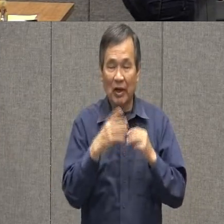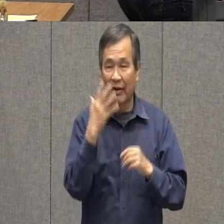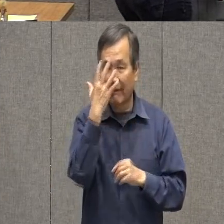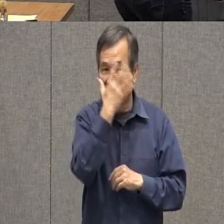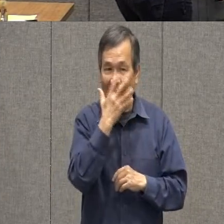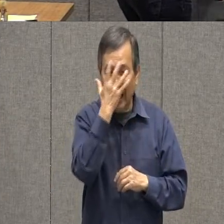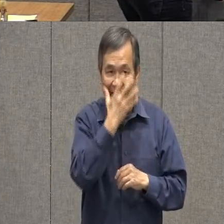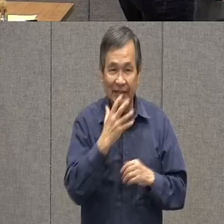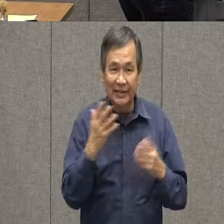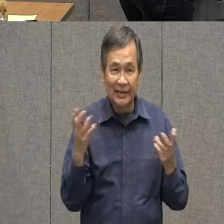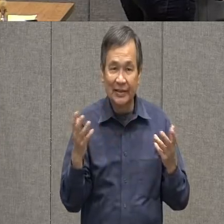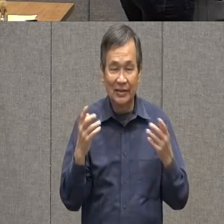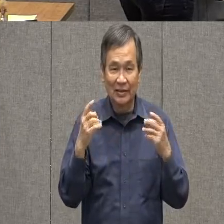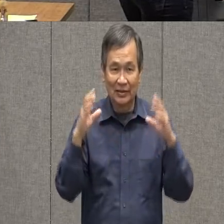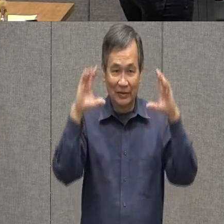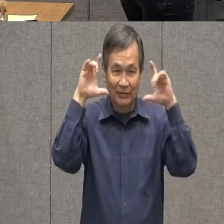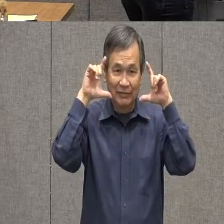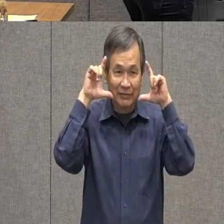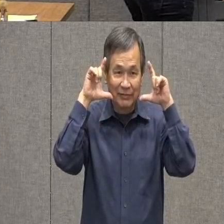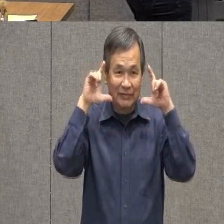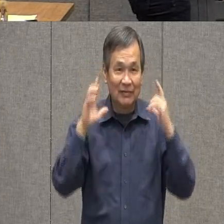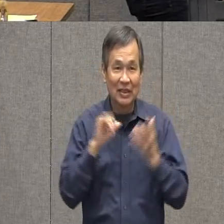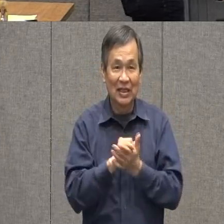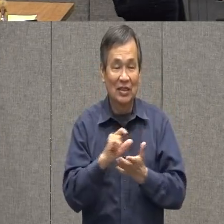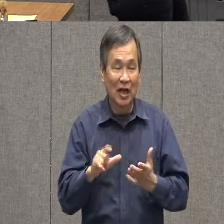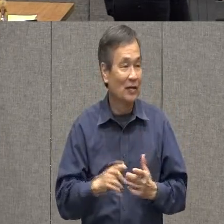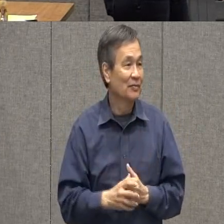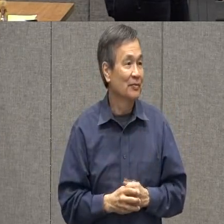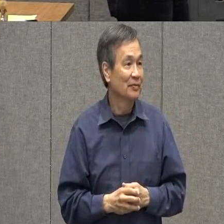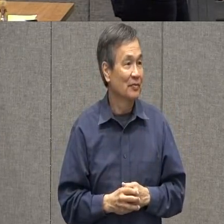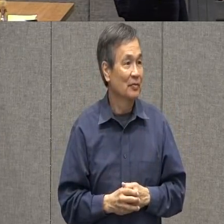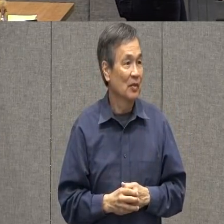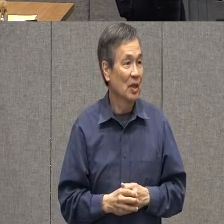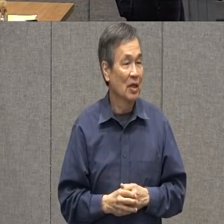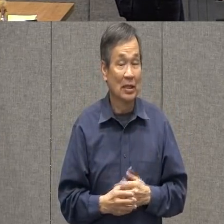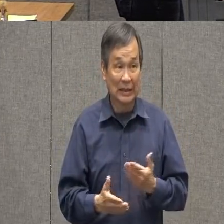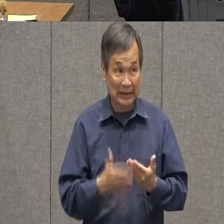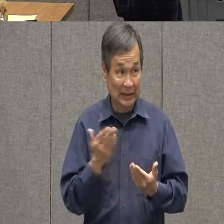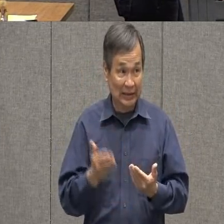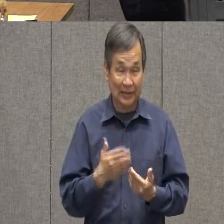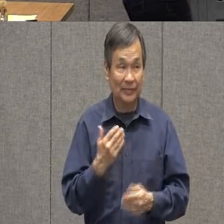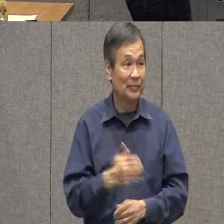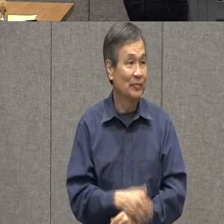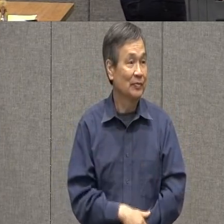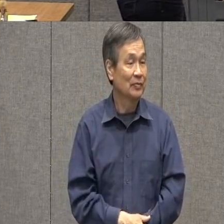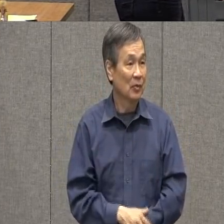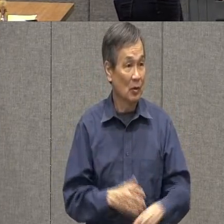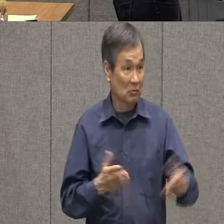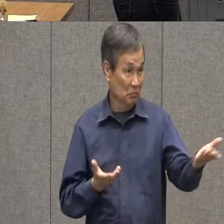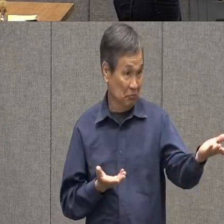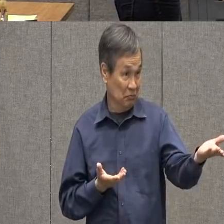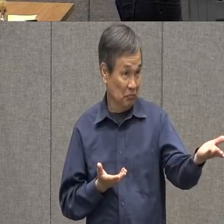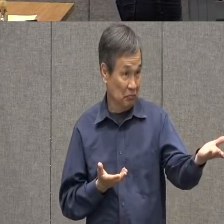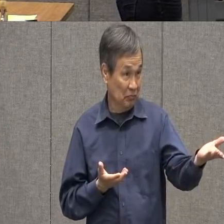It's just the basic lines of the body. So that was a nice, easy pose, Ms. Ley. What do you think? Yeah.